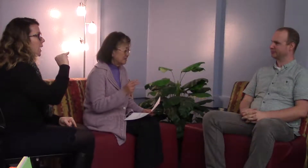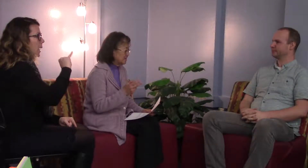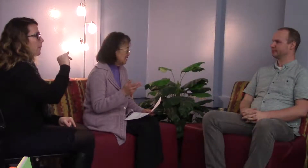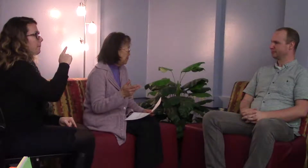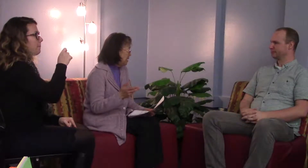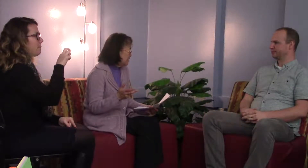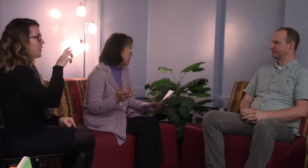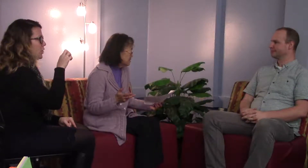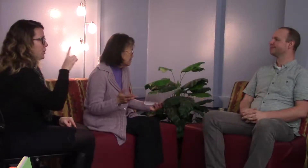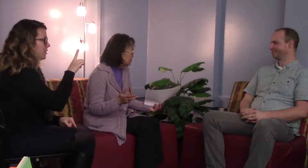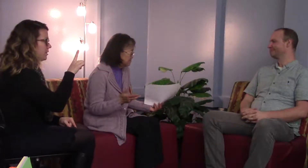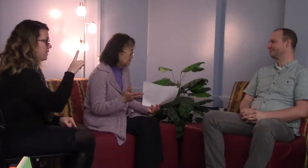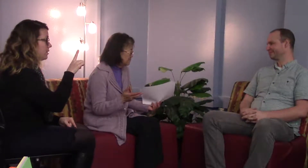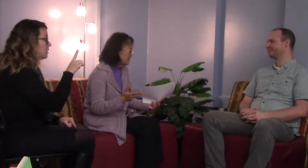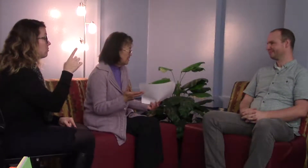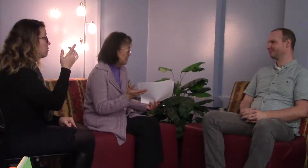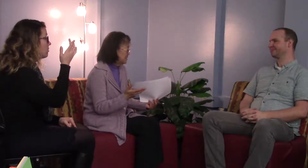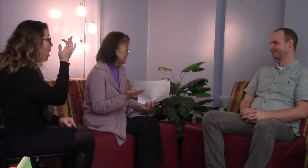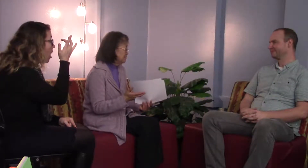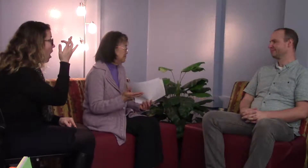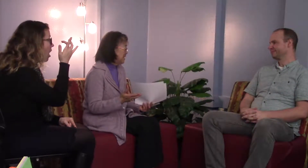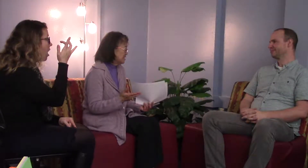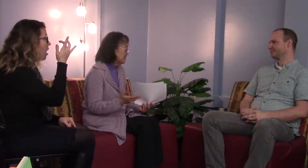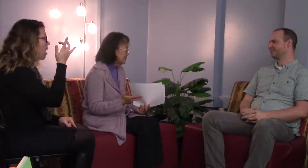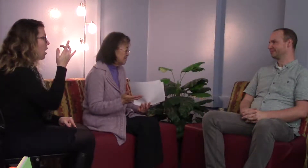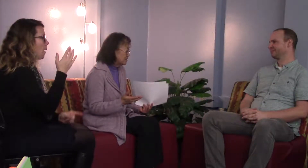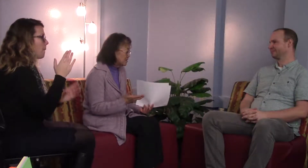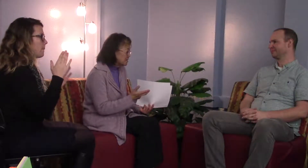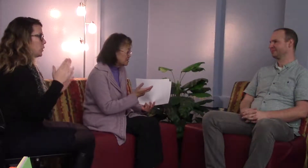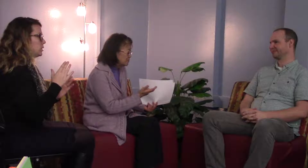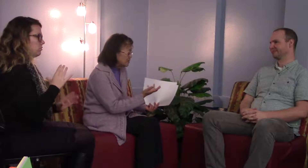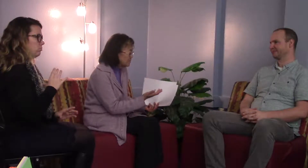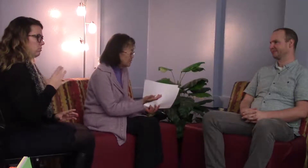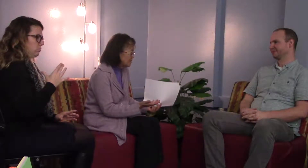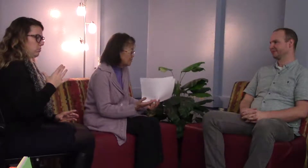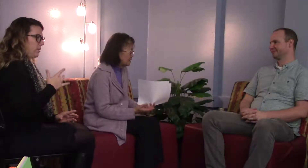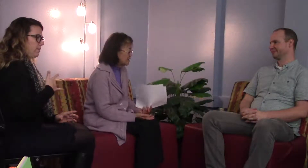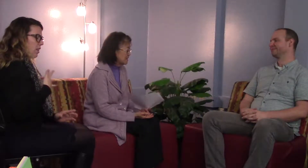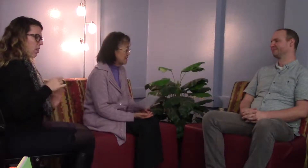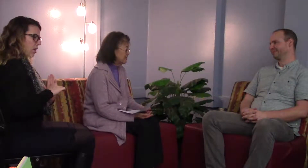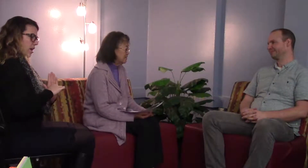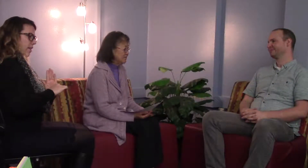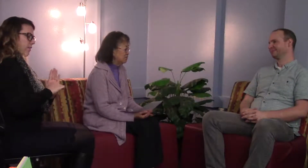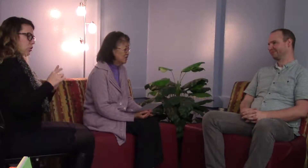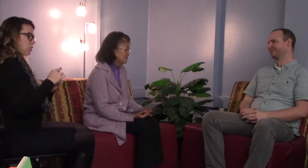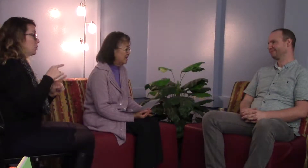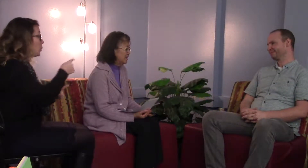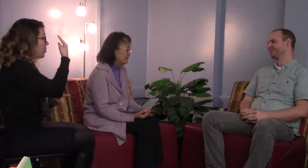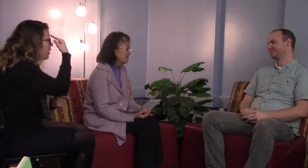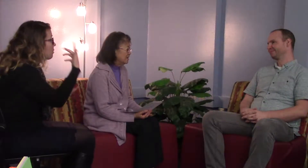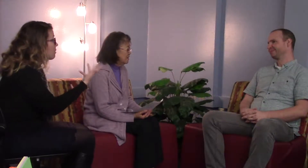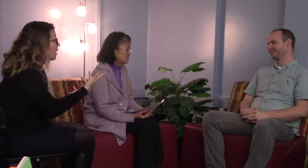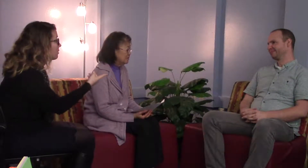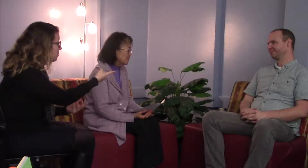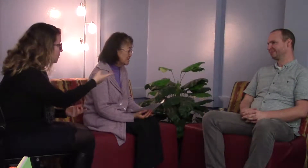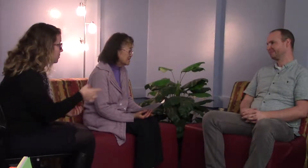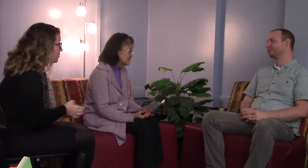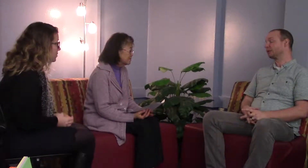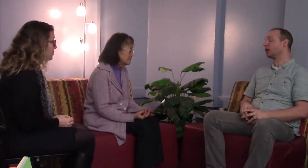because that may give some negative connotation. What do you think? Is that a-- you should not use this?